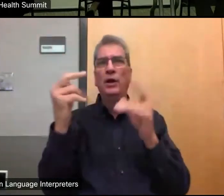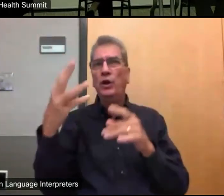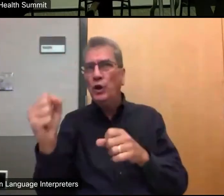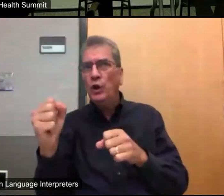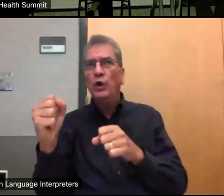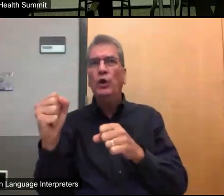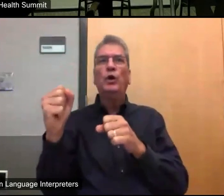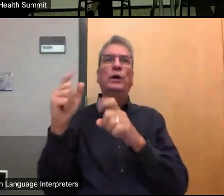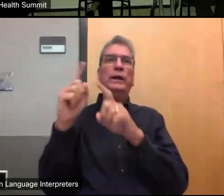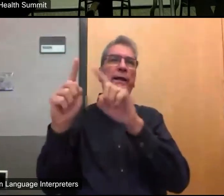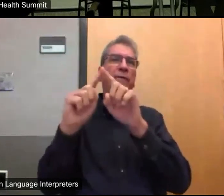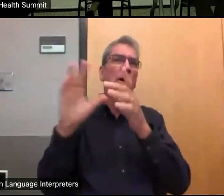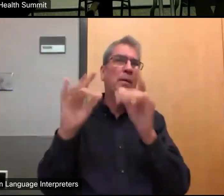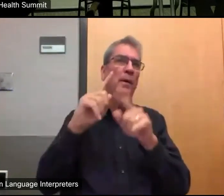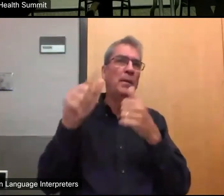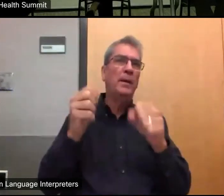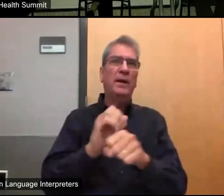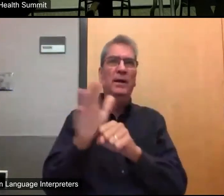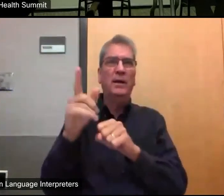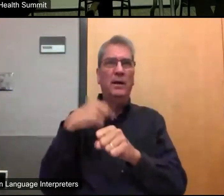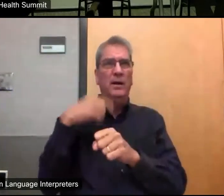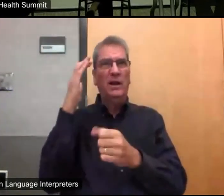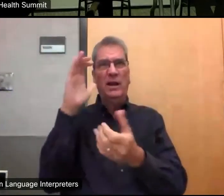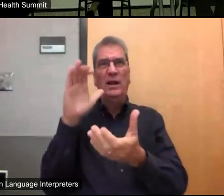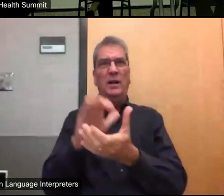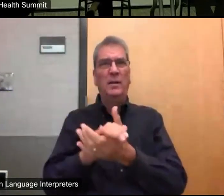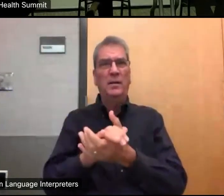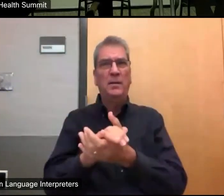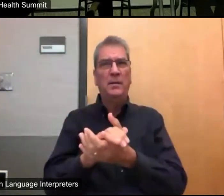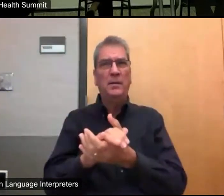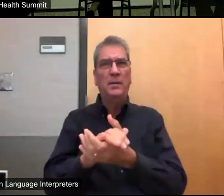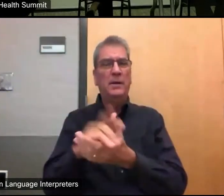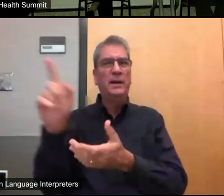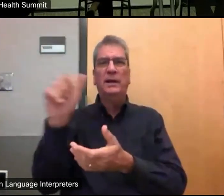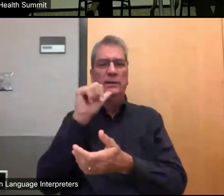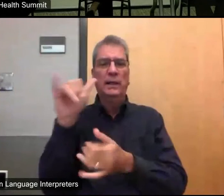And I believe many of them are, it's not, like, have the same review process before,